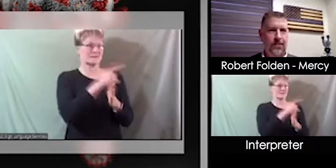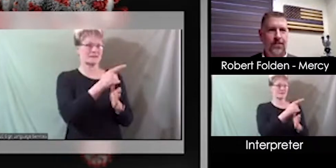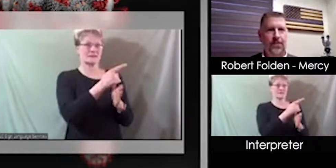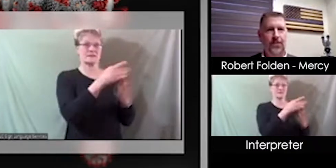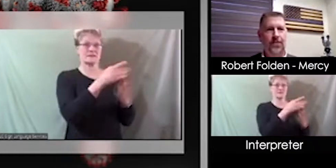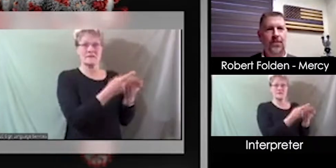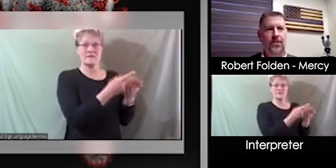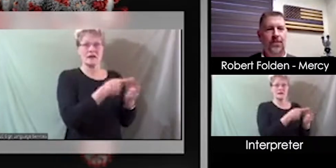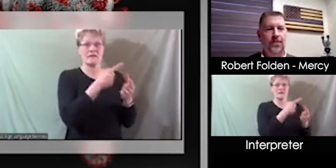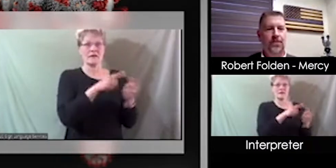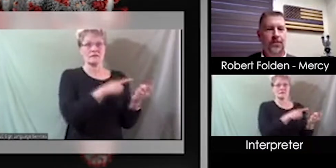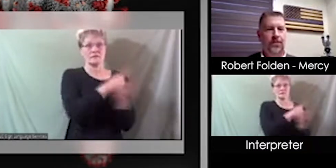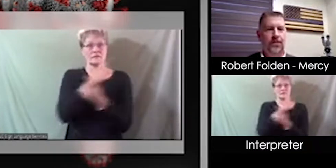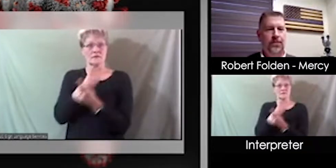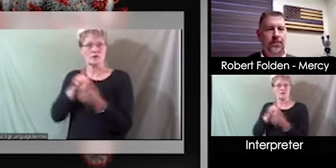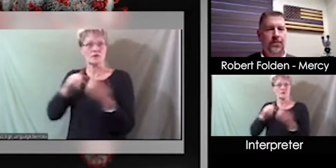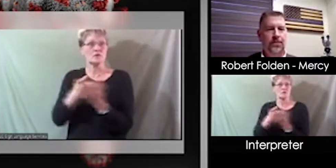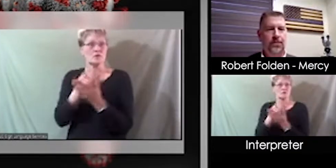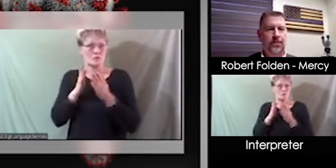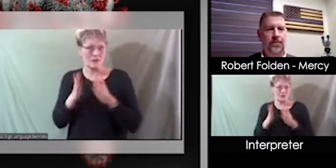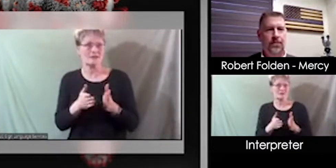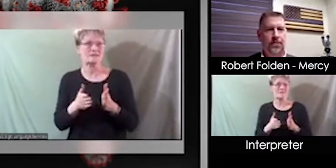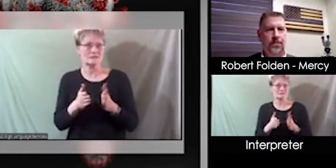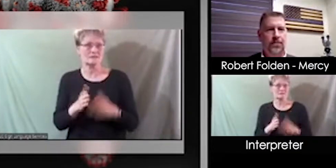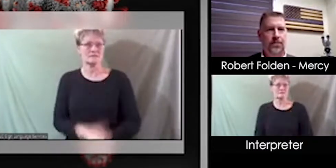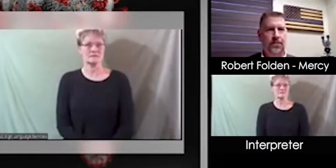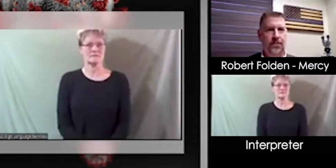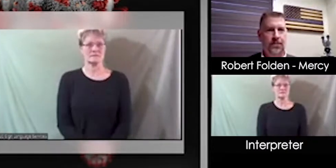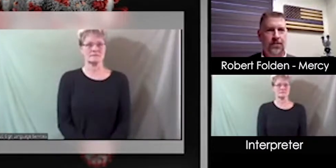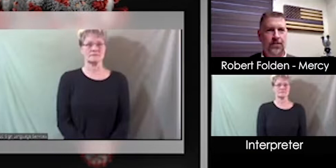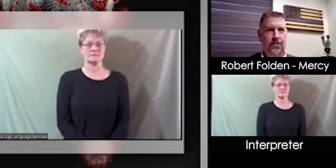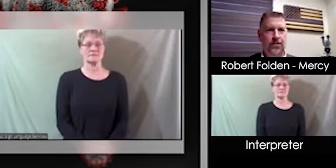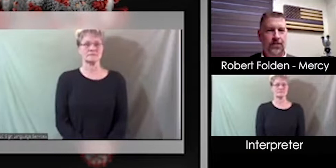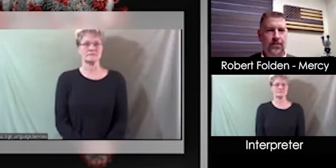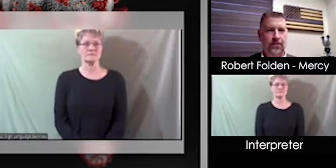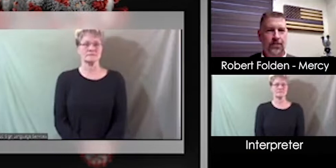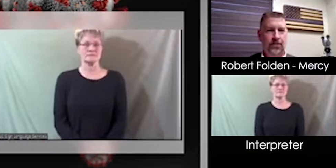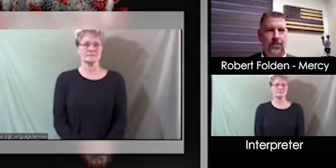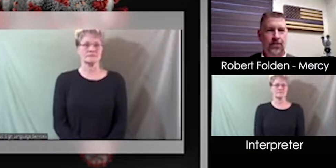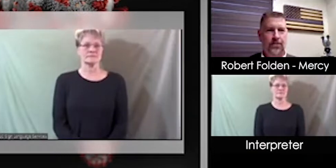seen on social media is that a concern over a changing of